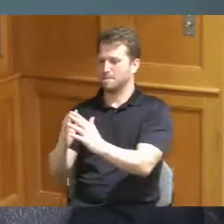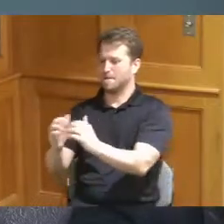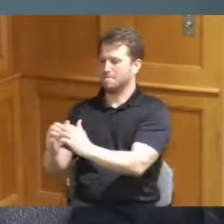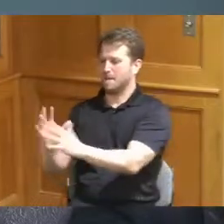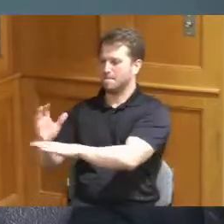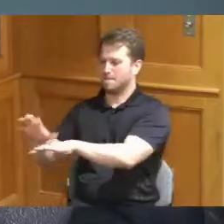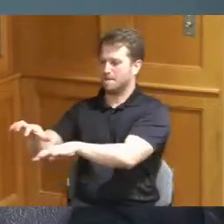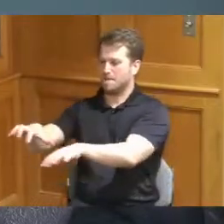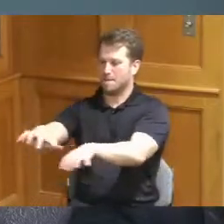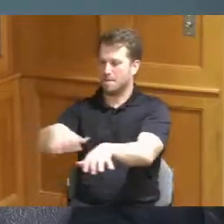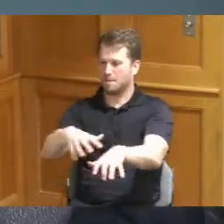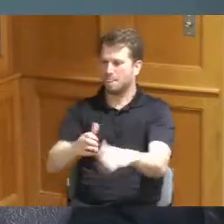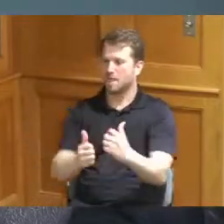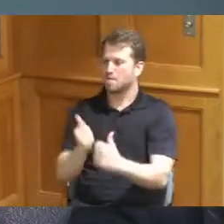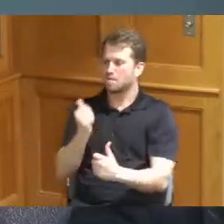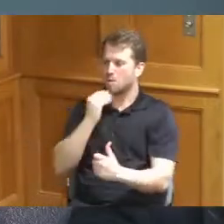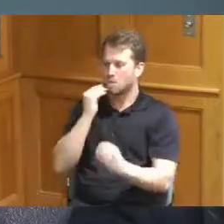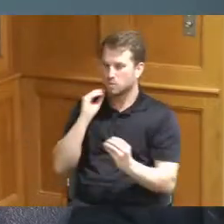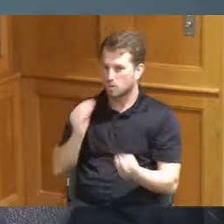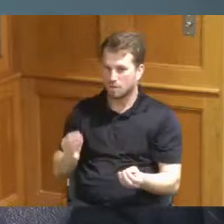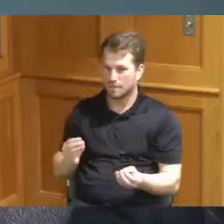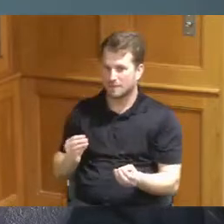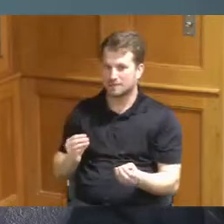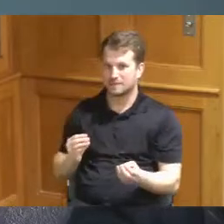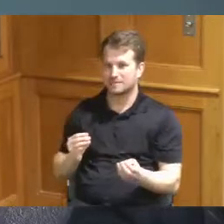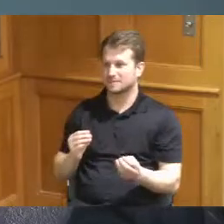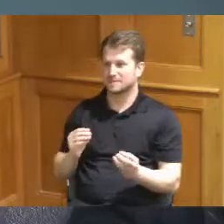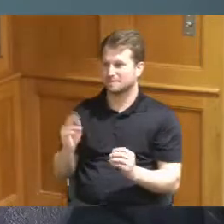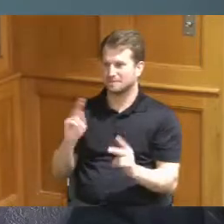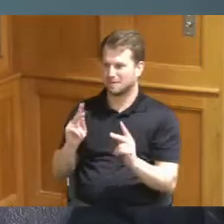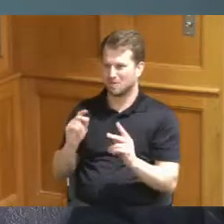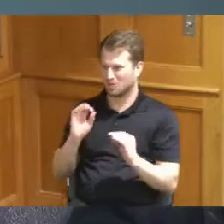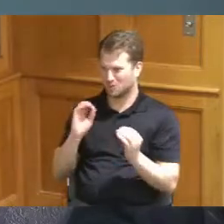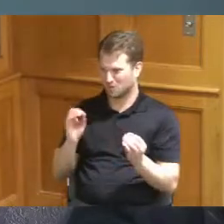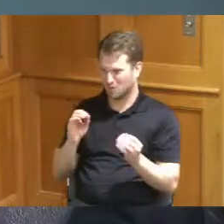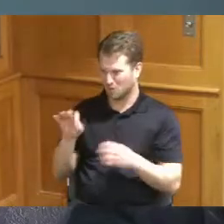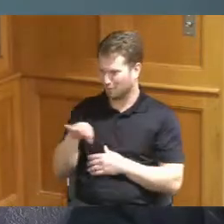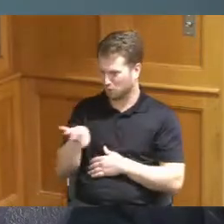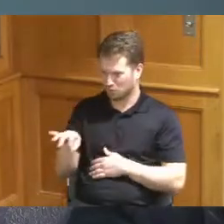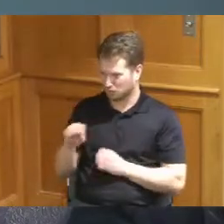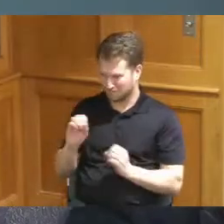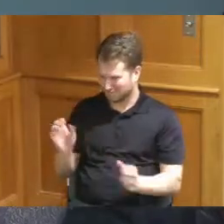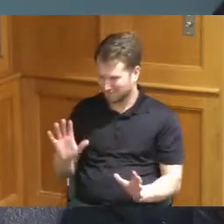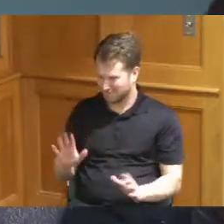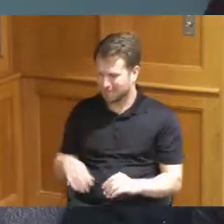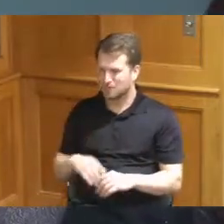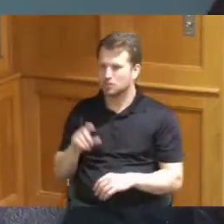homeless people don't have a lot of furniture and things like that we just need a a nice clean place